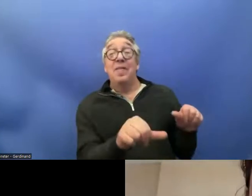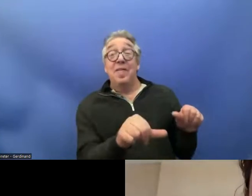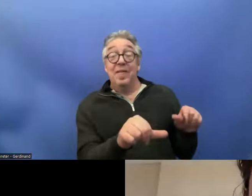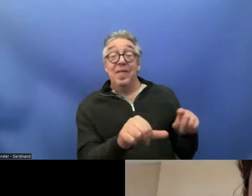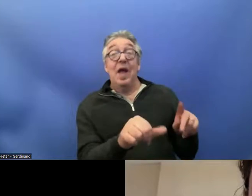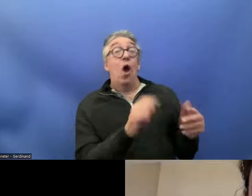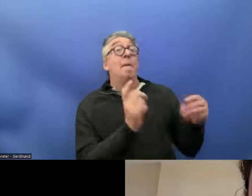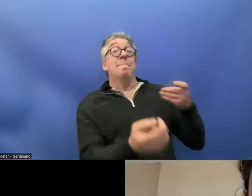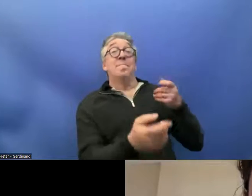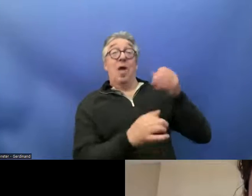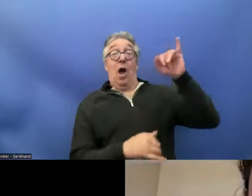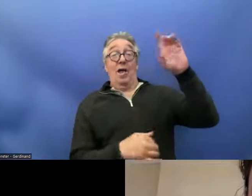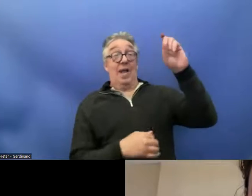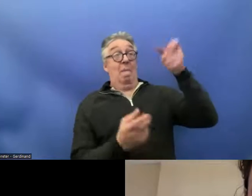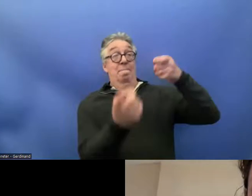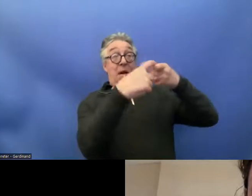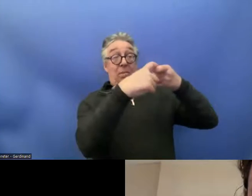of the members and sent them.